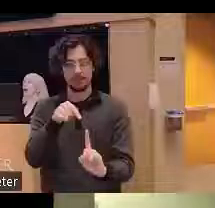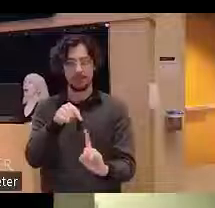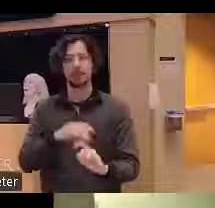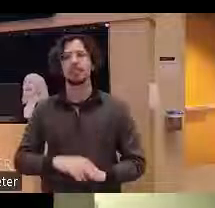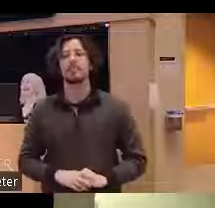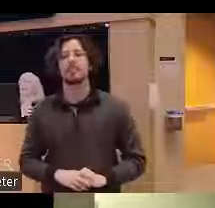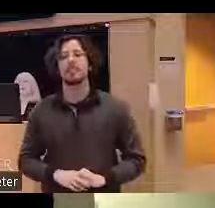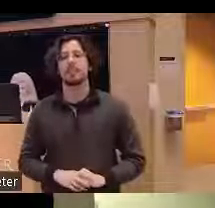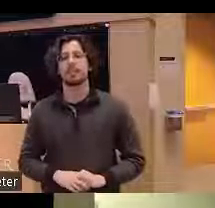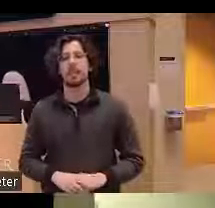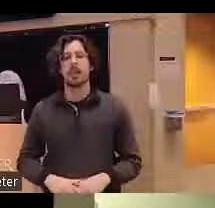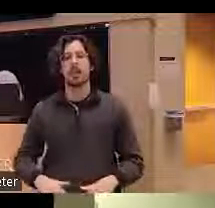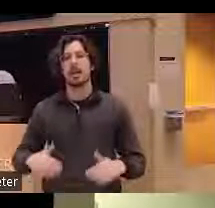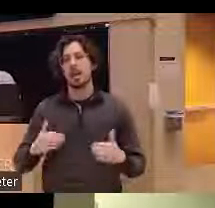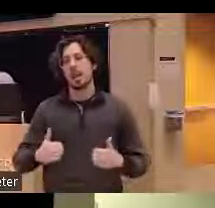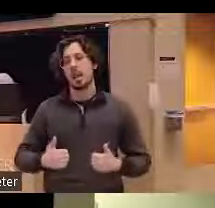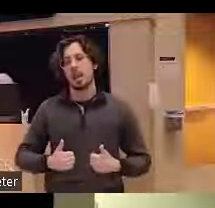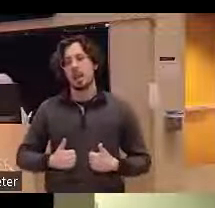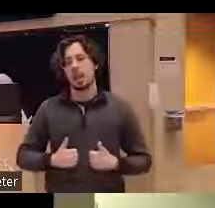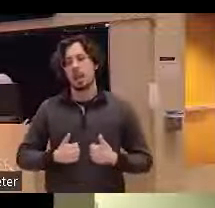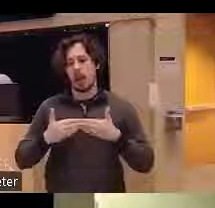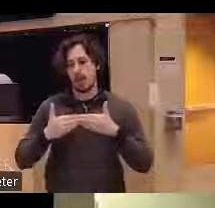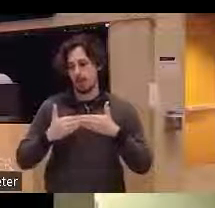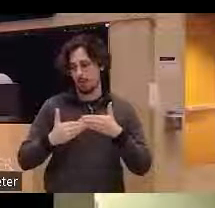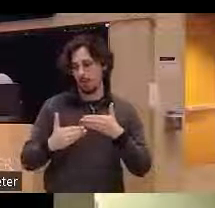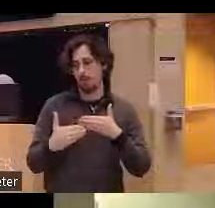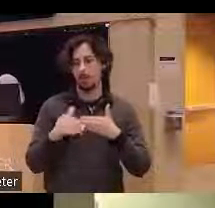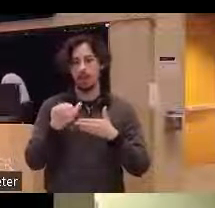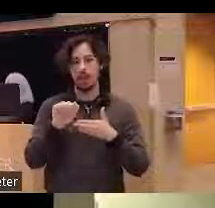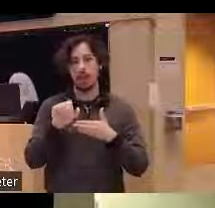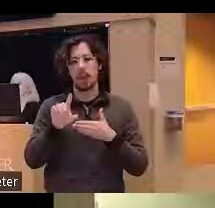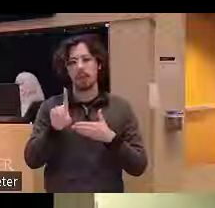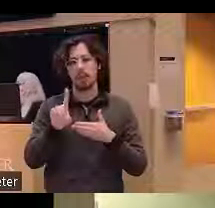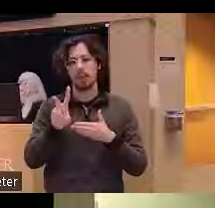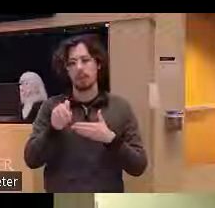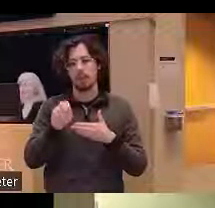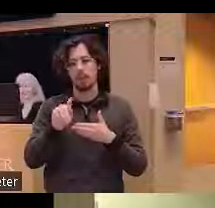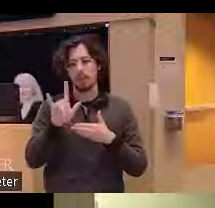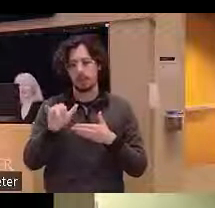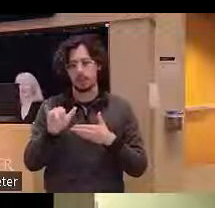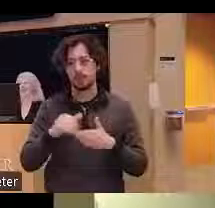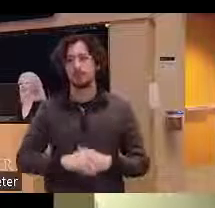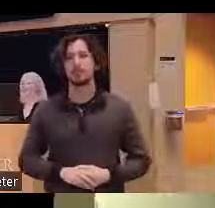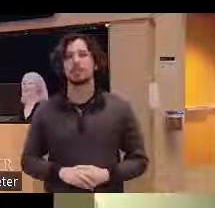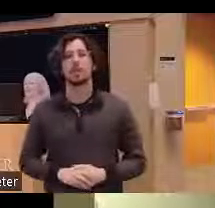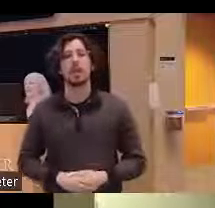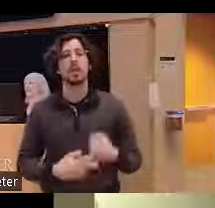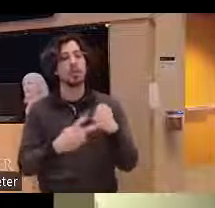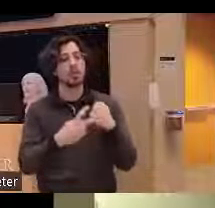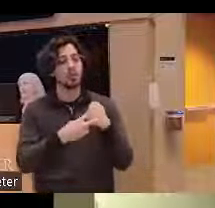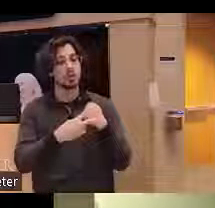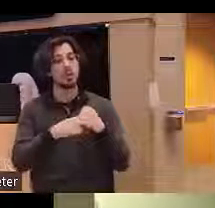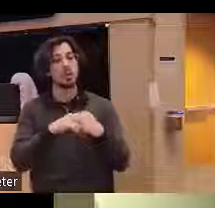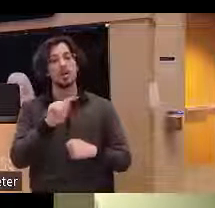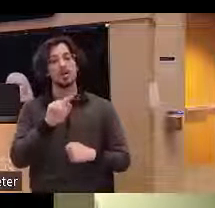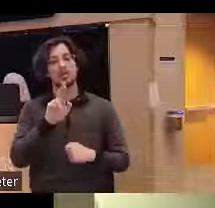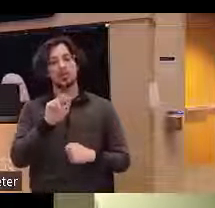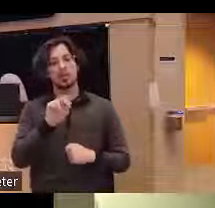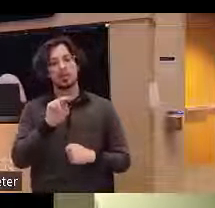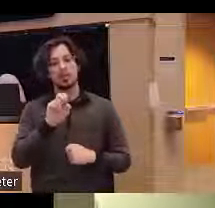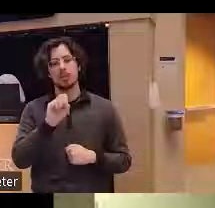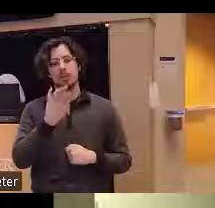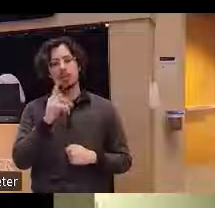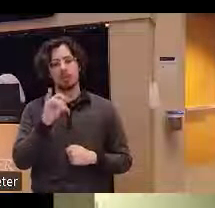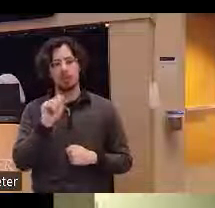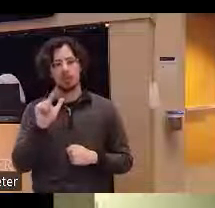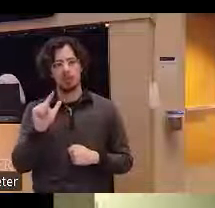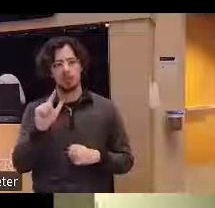with life course adversity so there is a conserved trans transcriptional response to adversity CT and